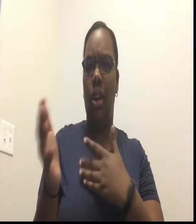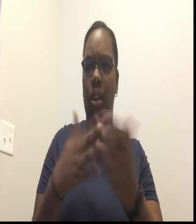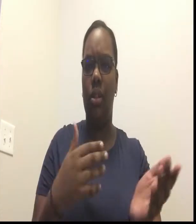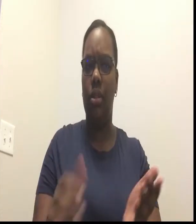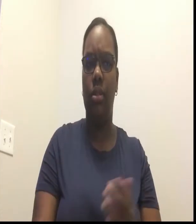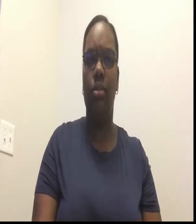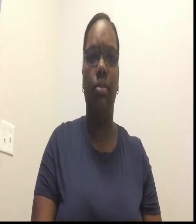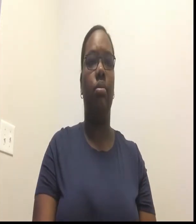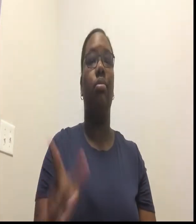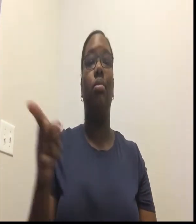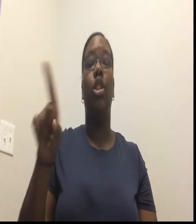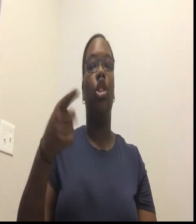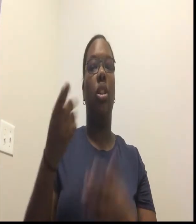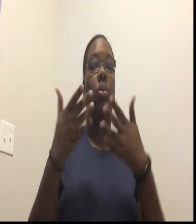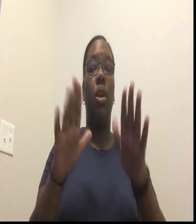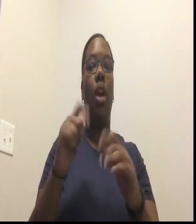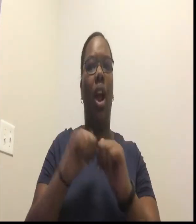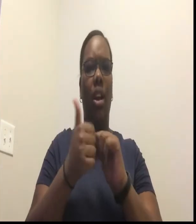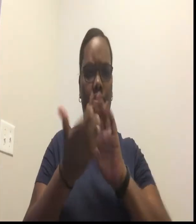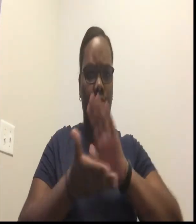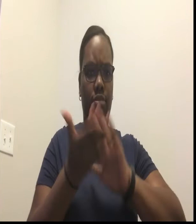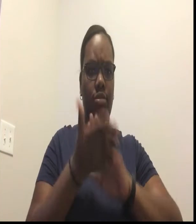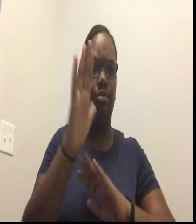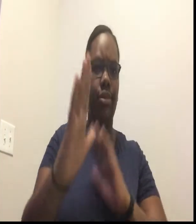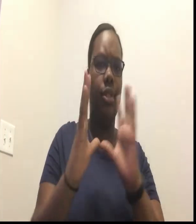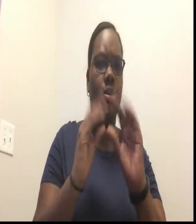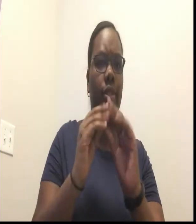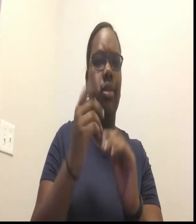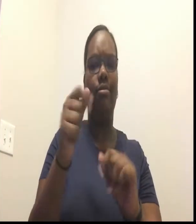board of director meetings, it's used at chapter meetings if you are an